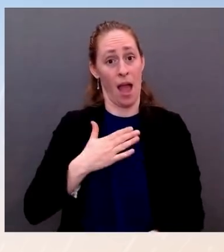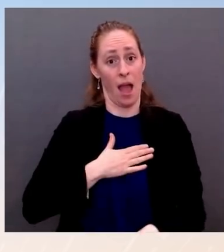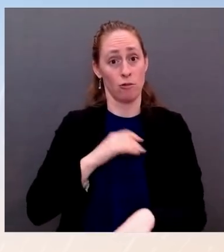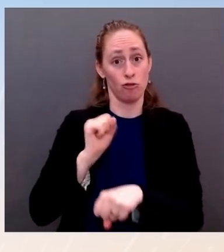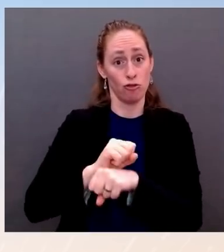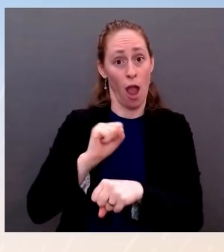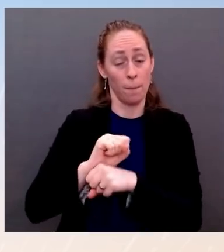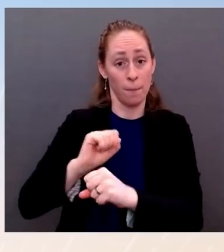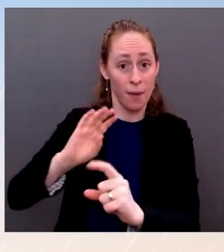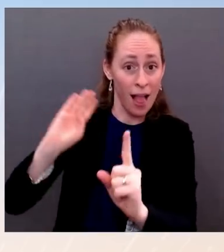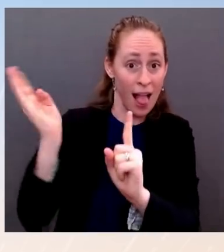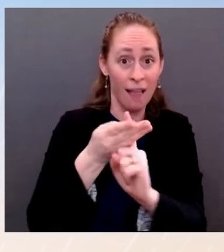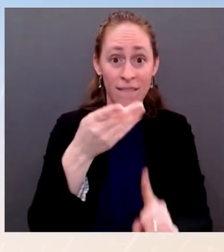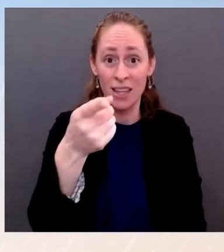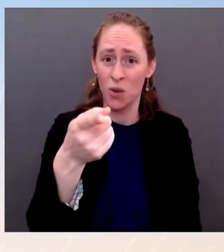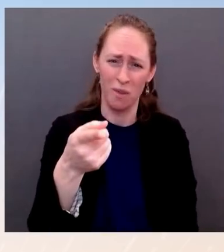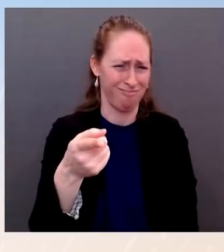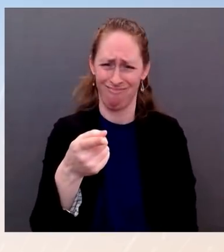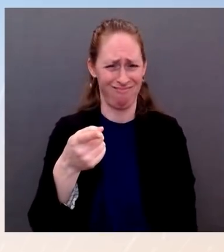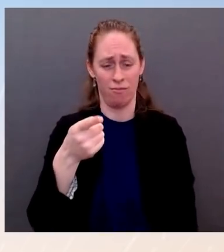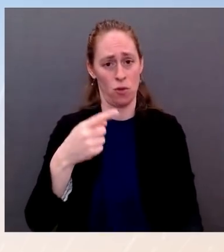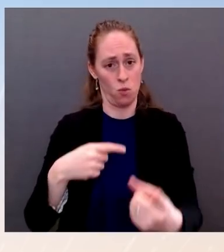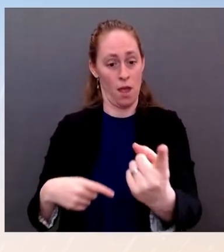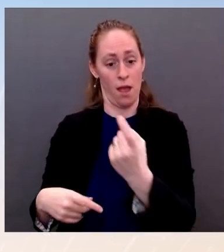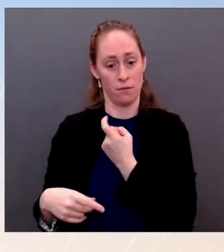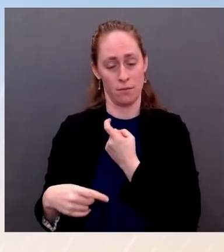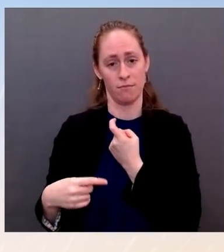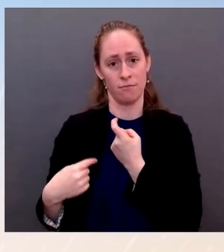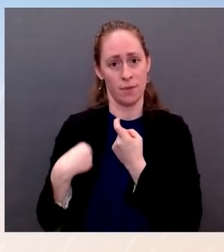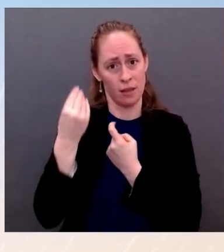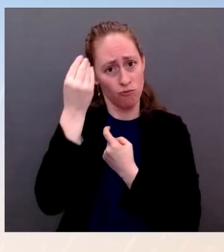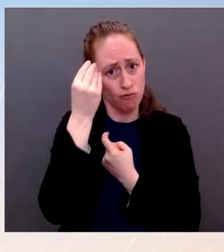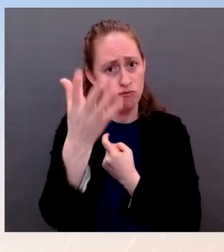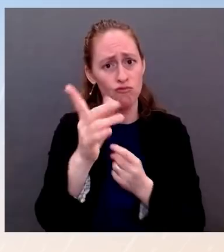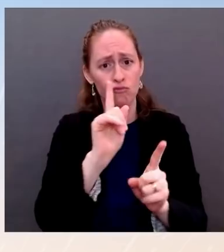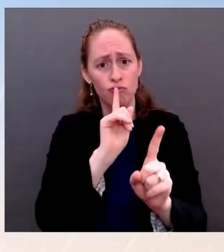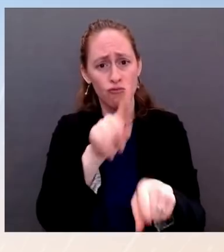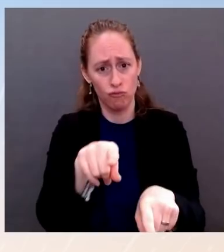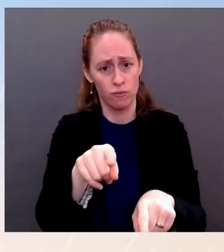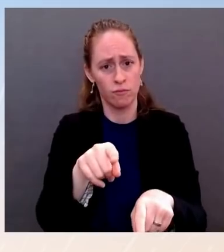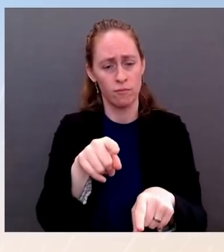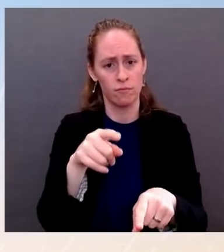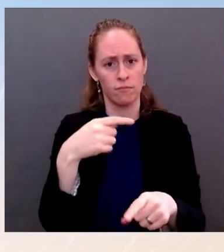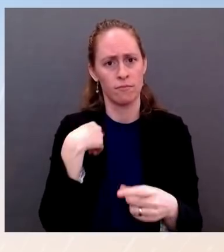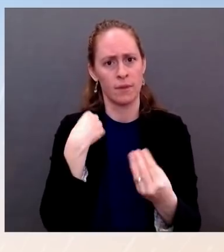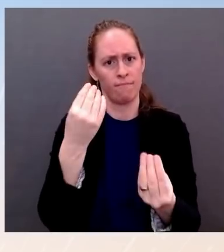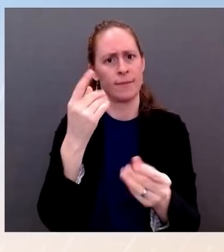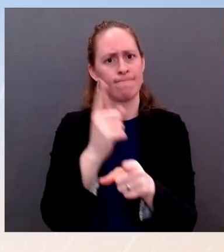based on the best information I have available -- that I can share, that the President can share, the Secretary of State can share --